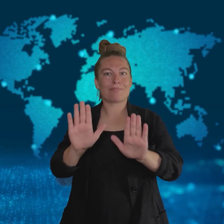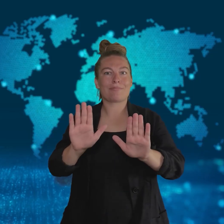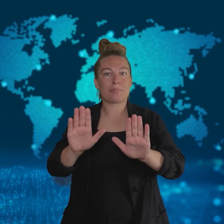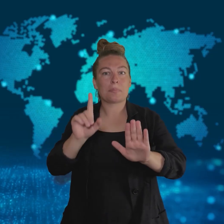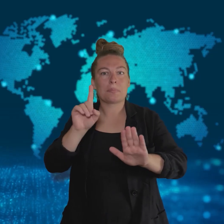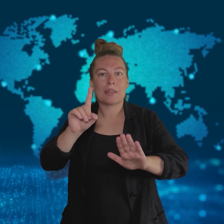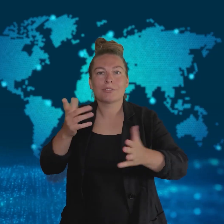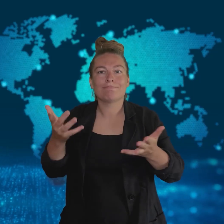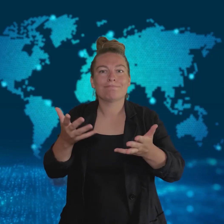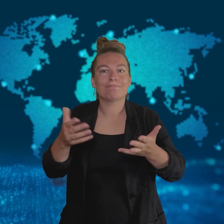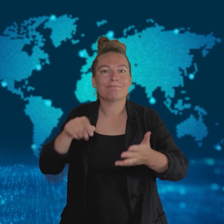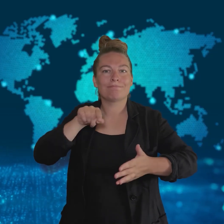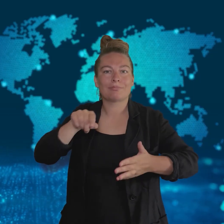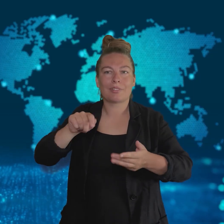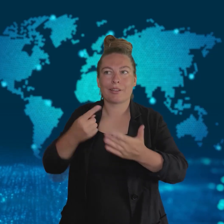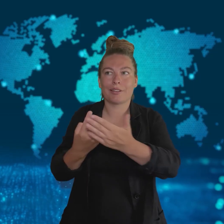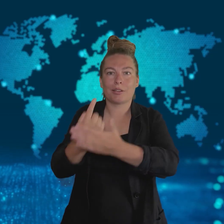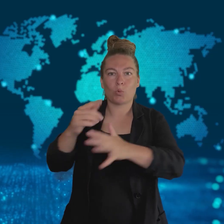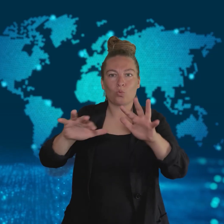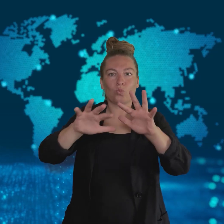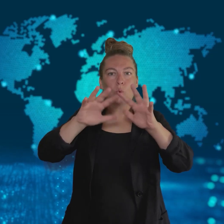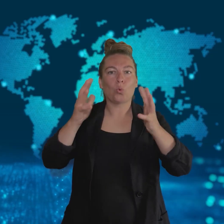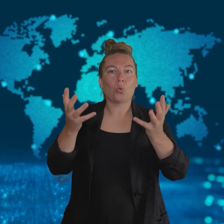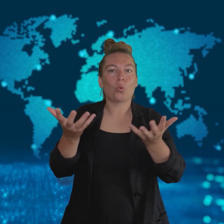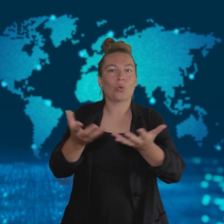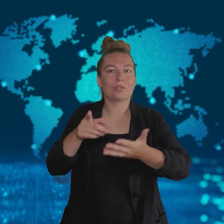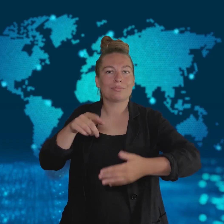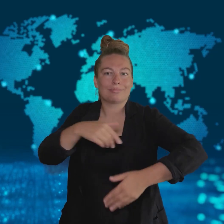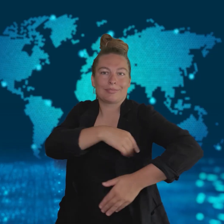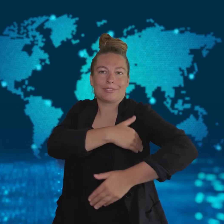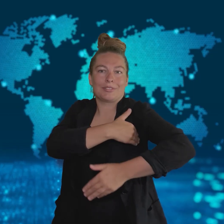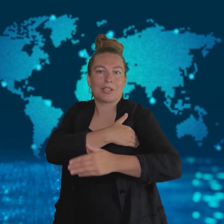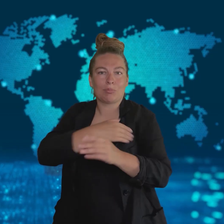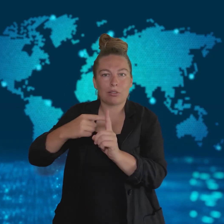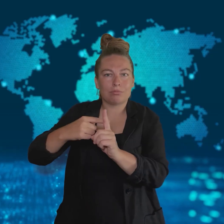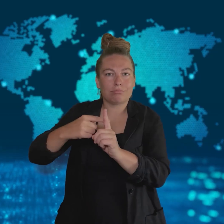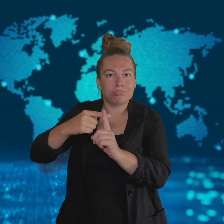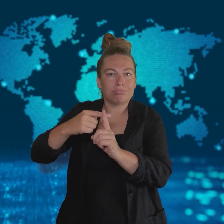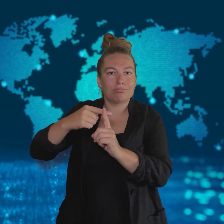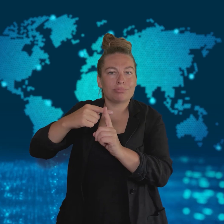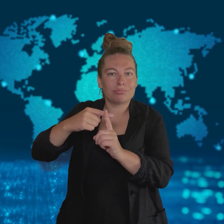The permafrost typically acts like a glue.